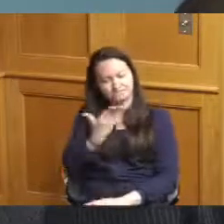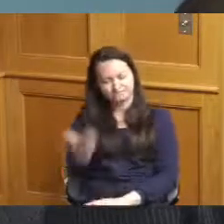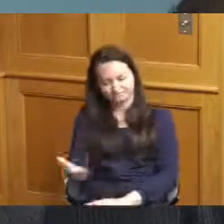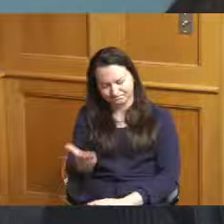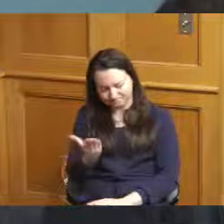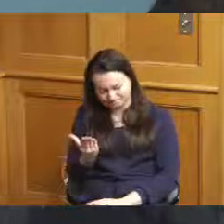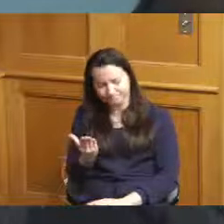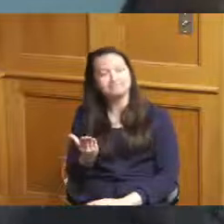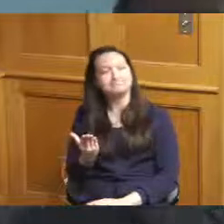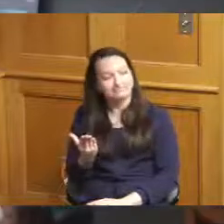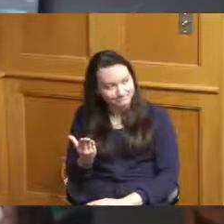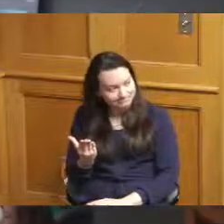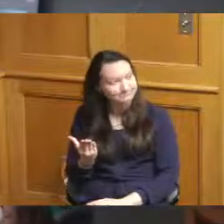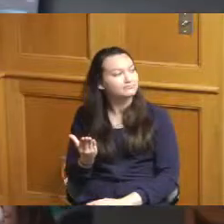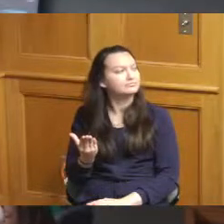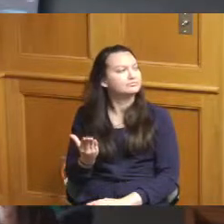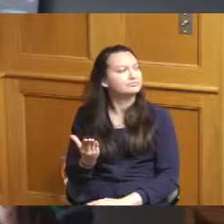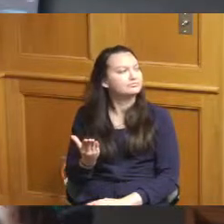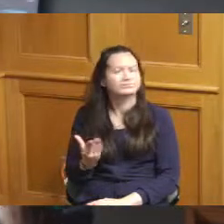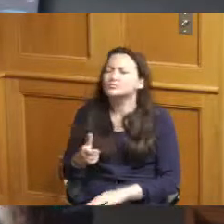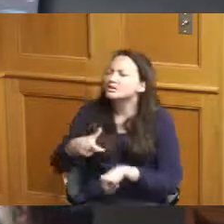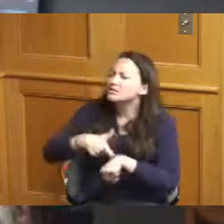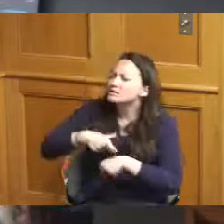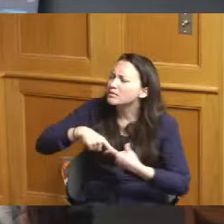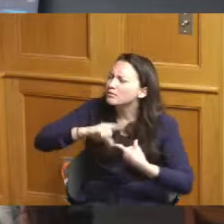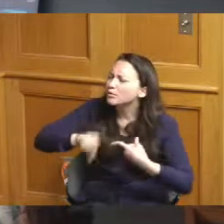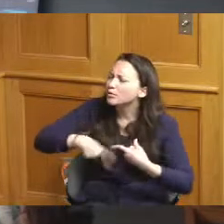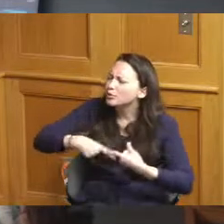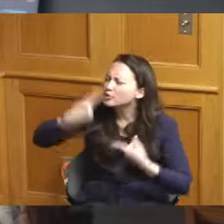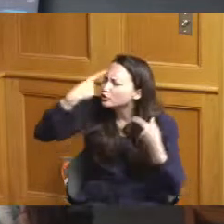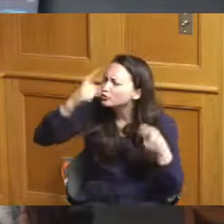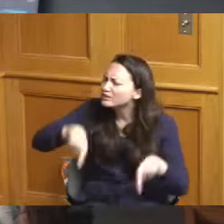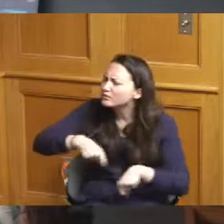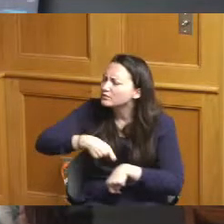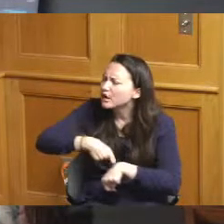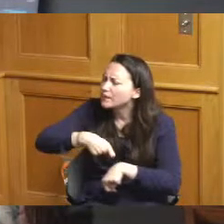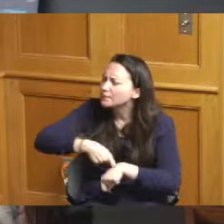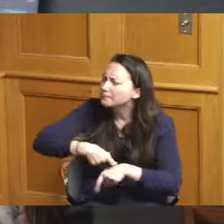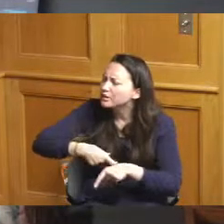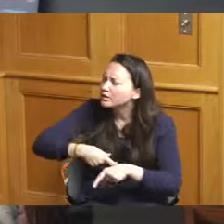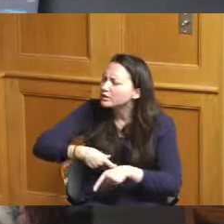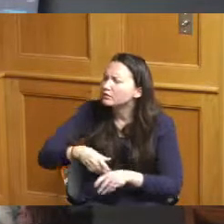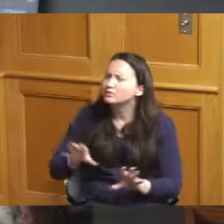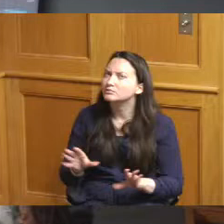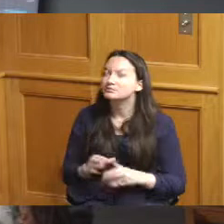thank you and what's our timeline on this you said we have time what does that mean yeah we